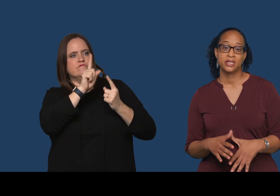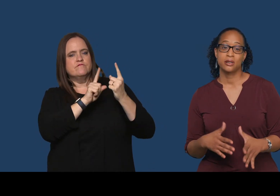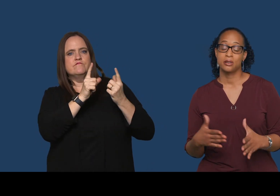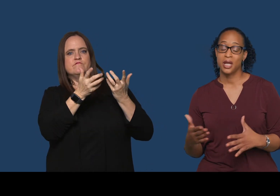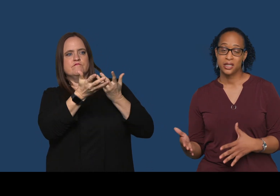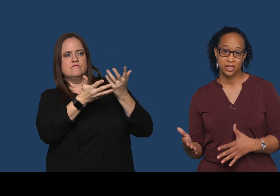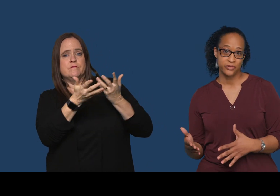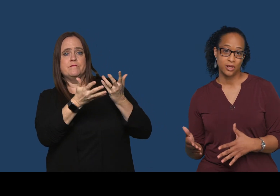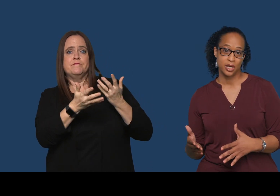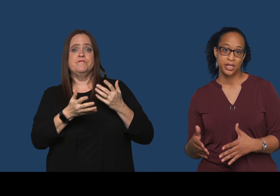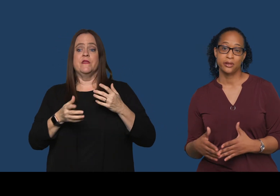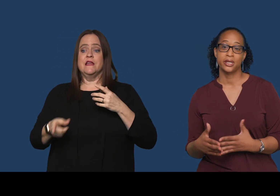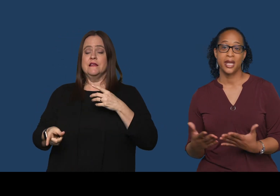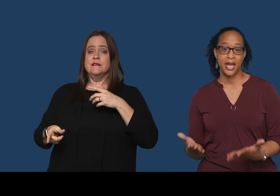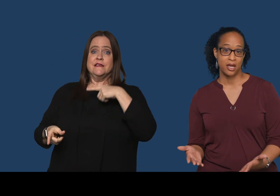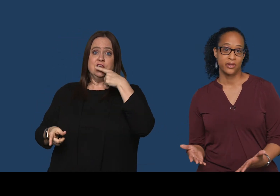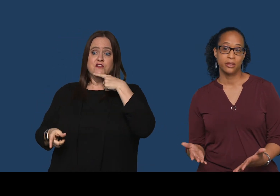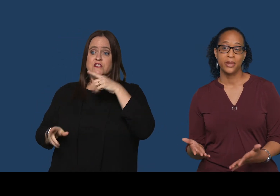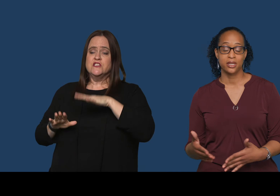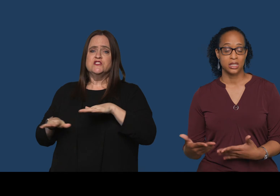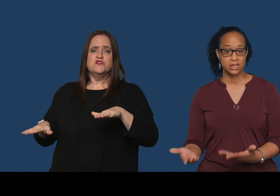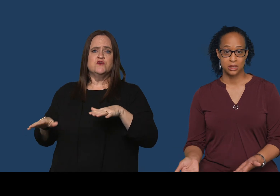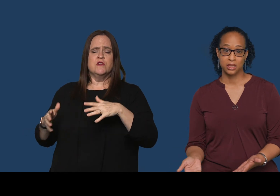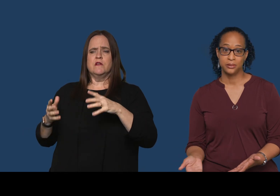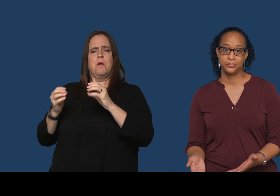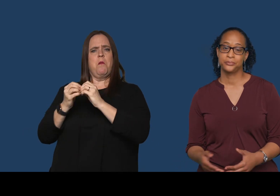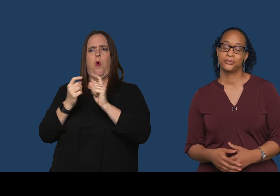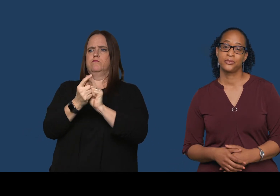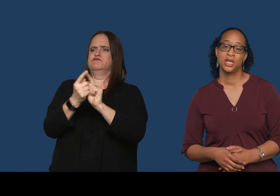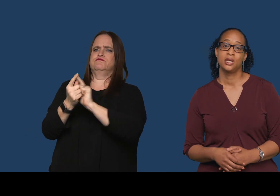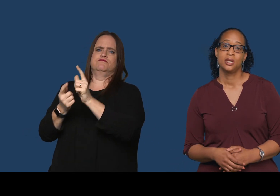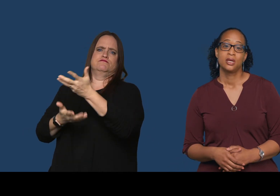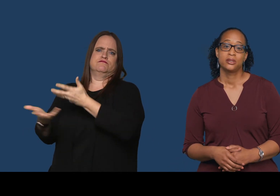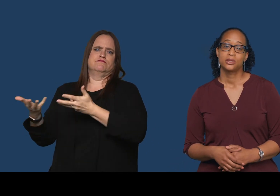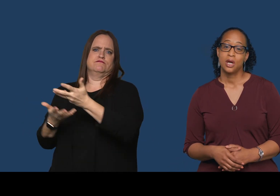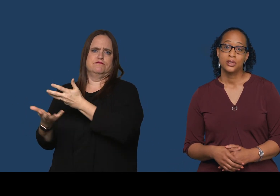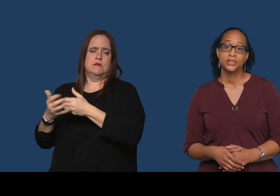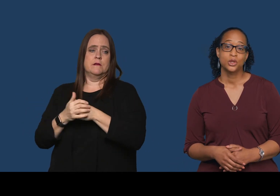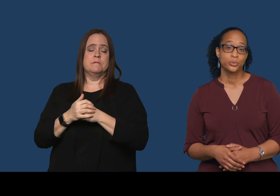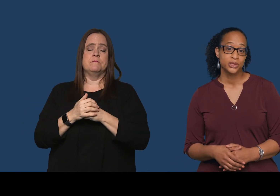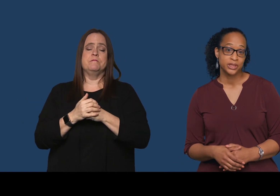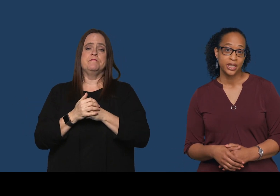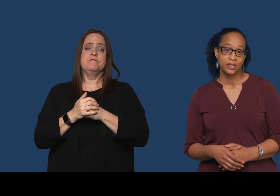that are not deaf and hard of hearing have and make easily. There's also bullying.